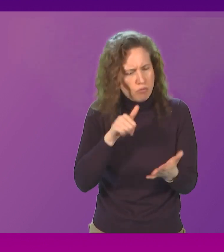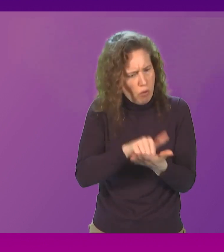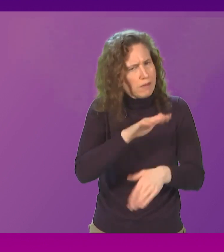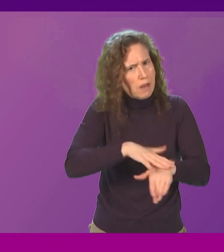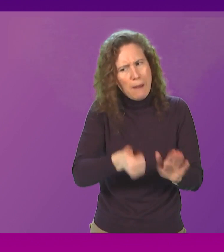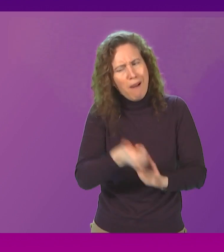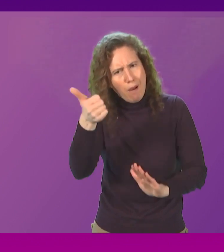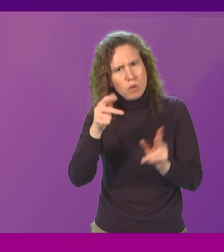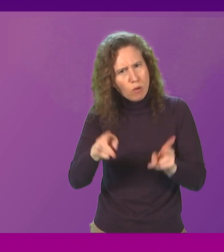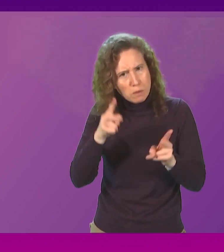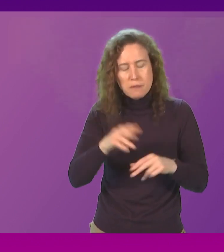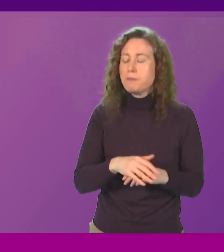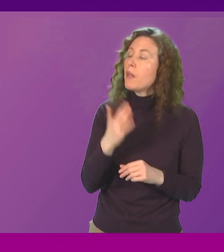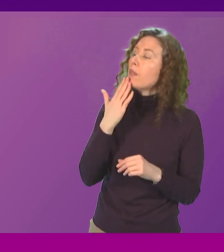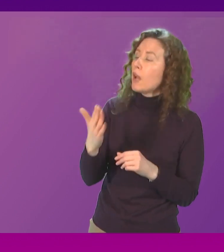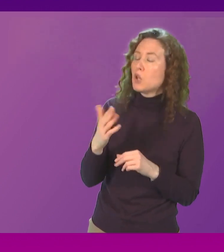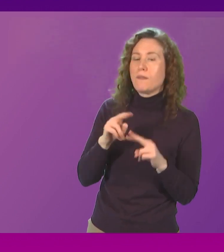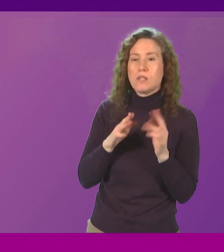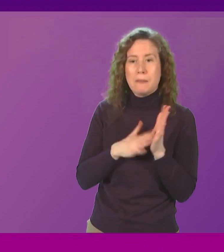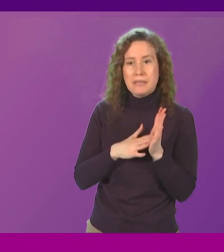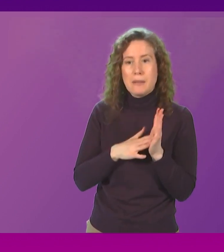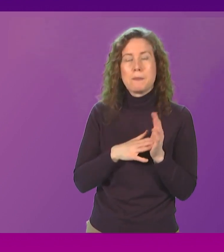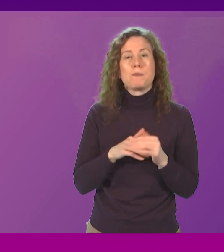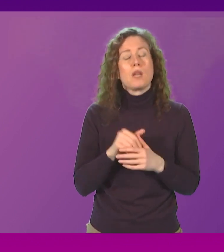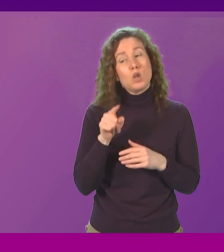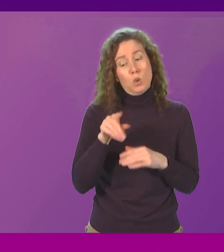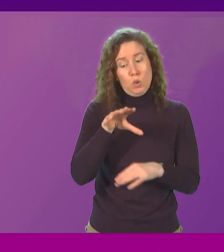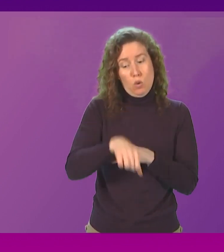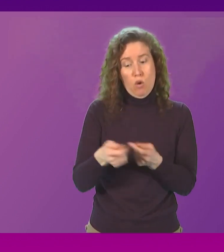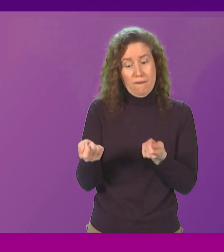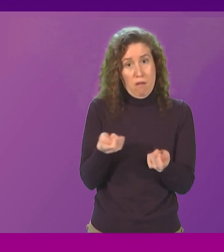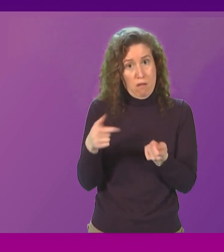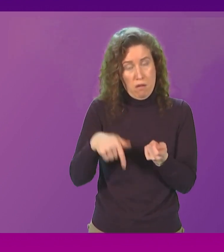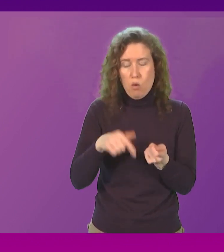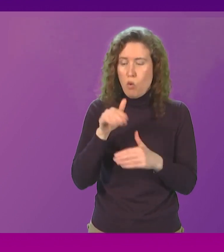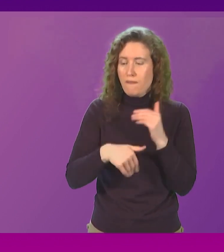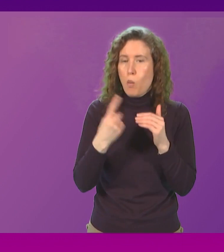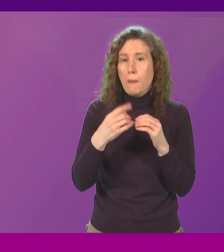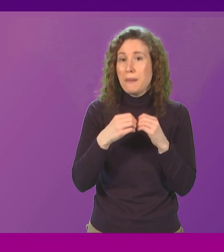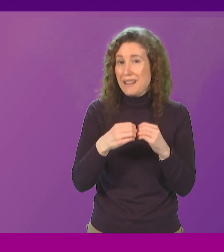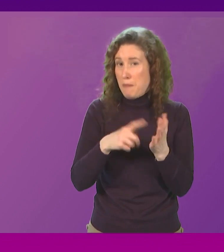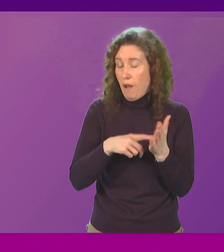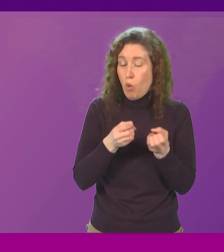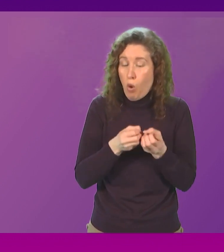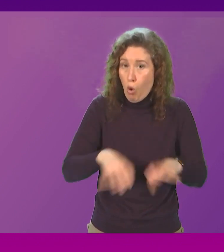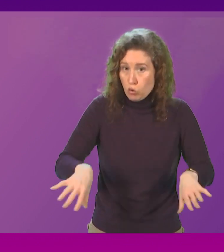Since the First Minister took office, more than £1 billion has been lost to delayed discharge.